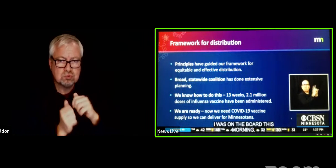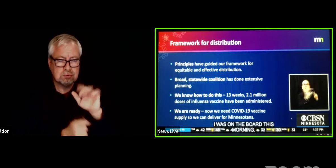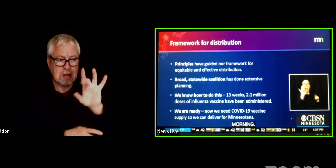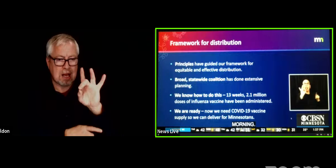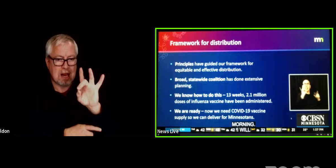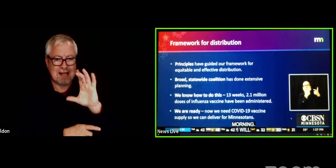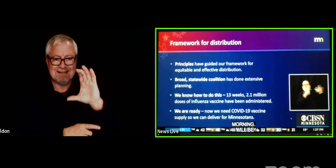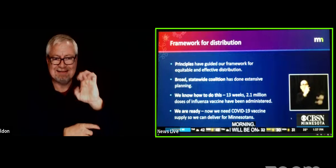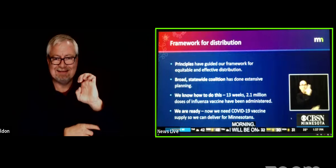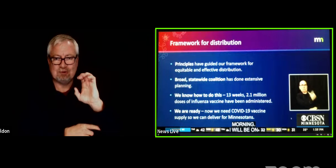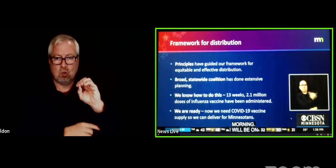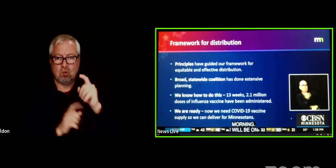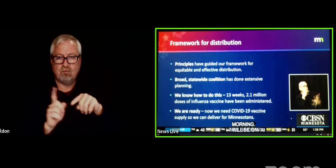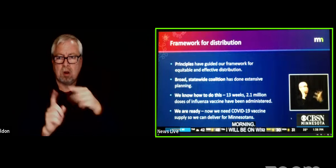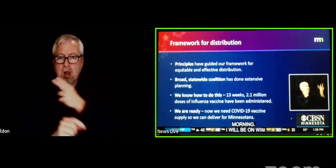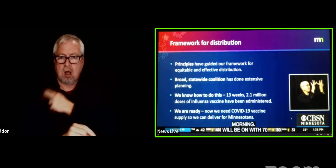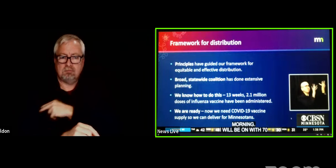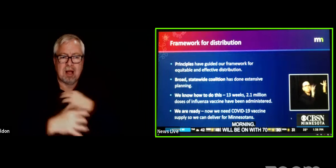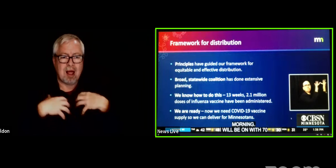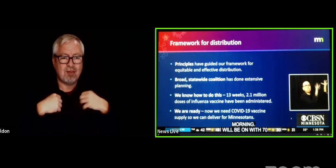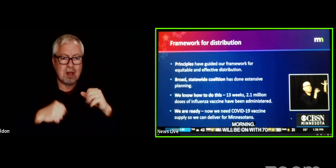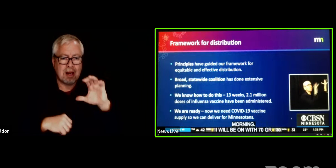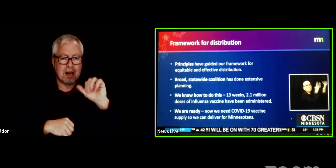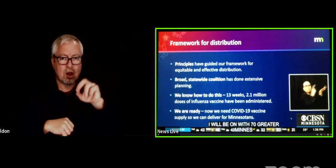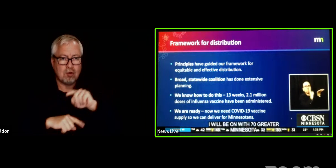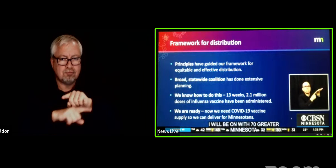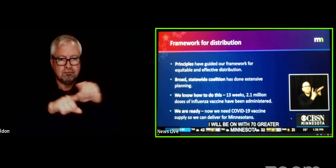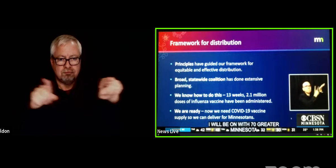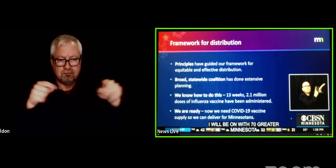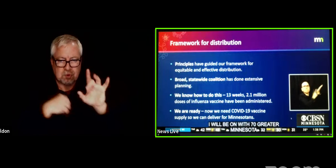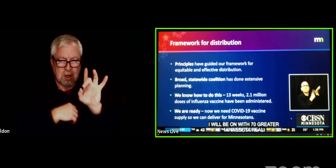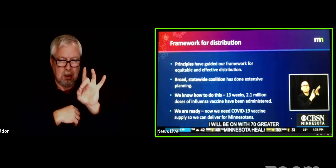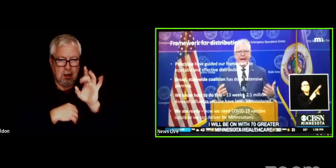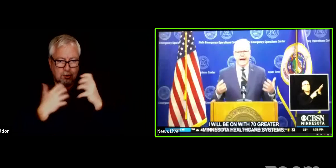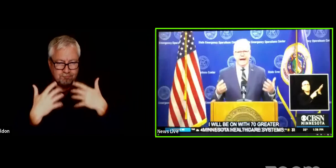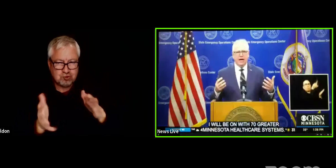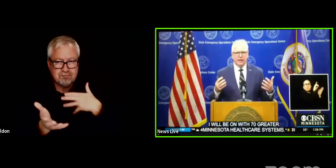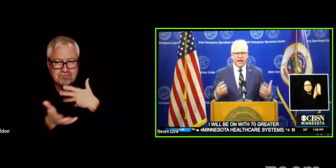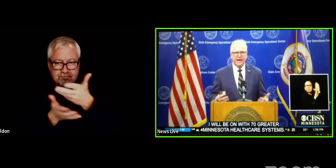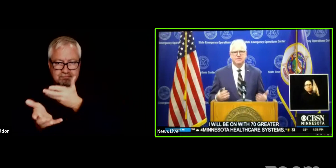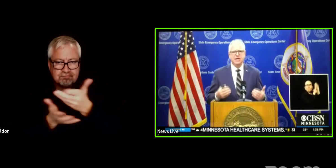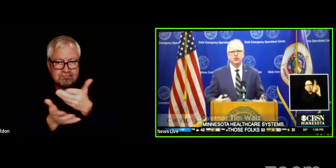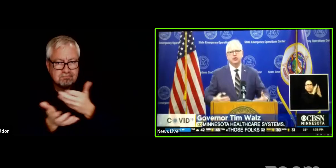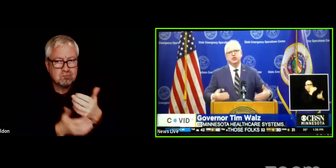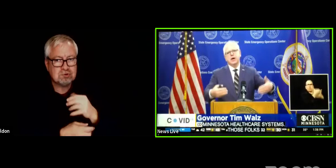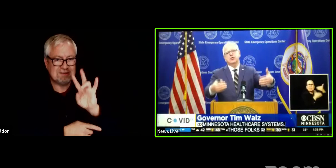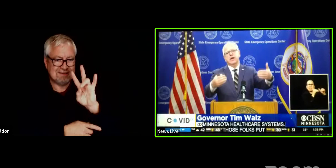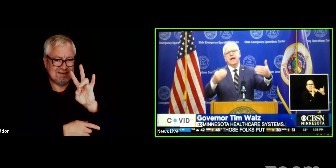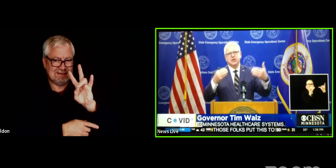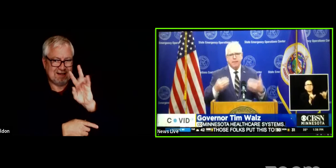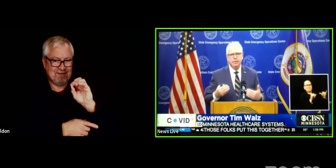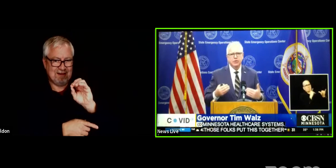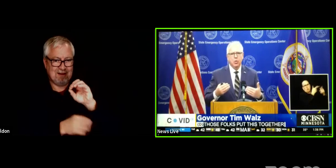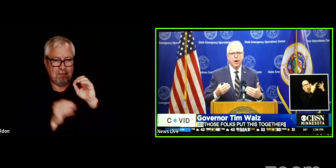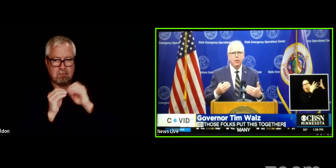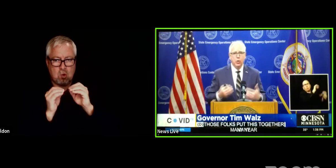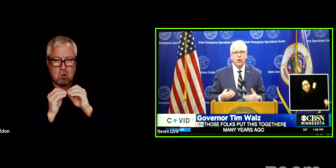SYSTEMS. THOSE FOLKS PUT THIS TOGETHER MANY, MANY YEARS AGO AND A LOT OF STATES ARE JUST TRYING TO CATCH UP TO WHERE